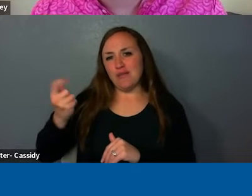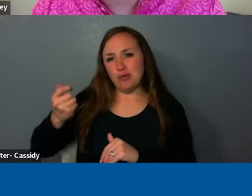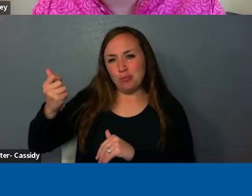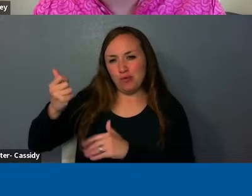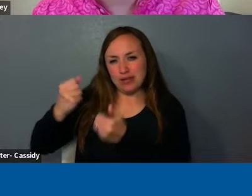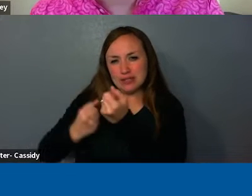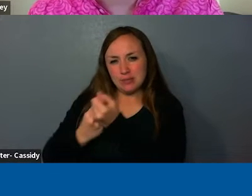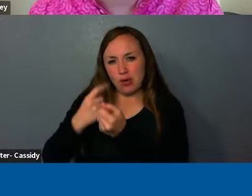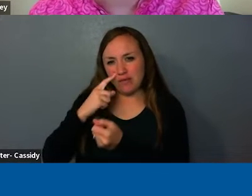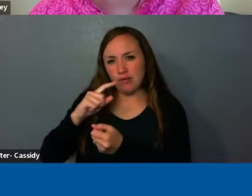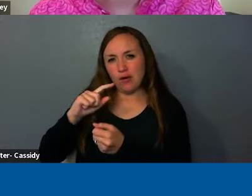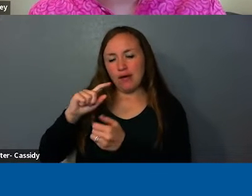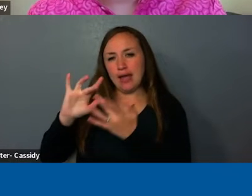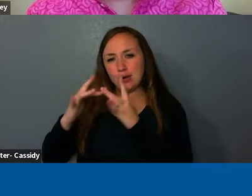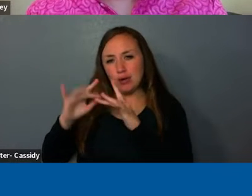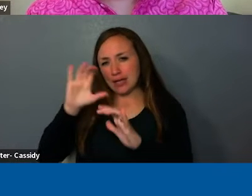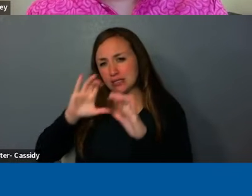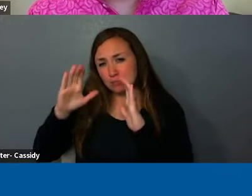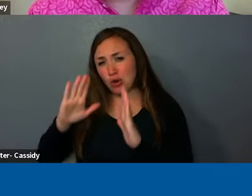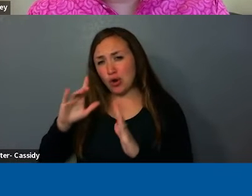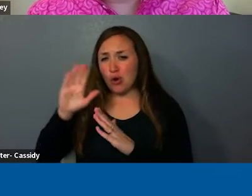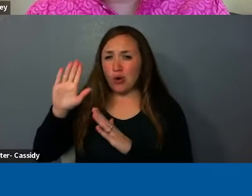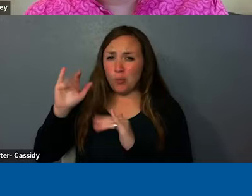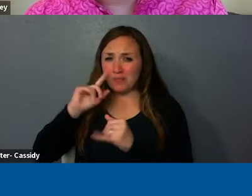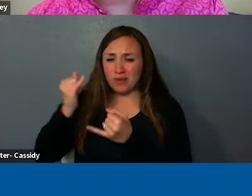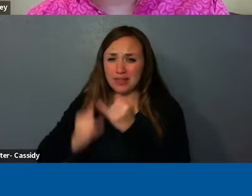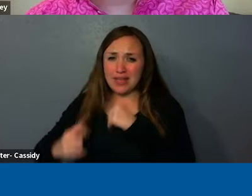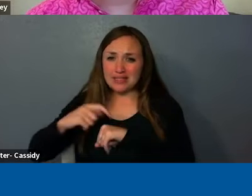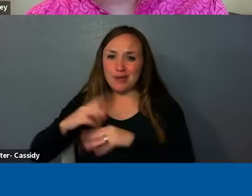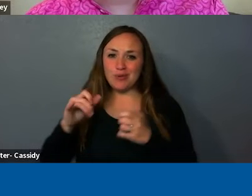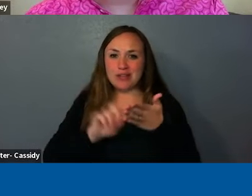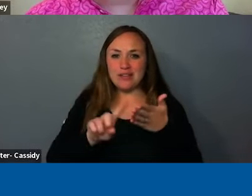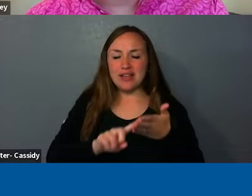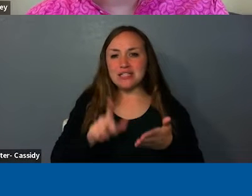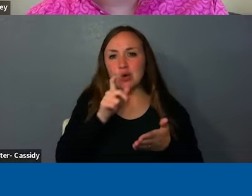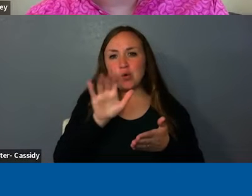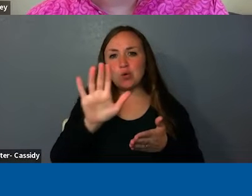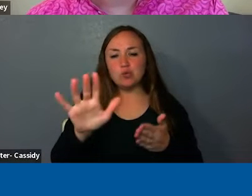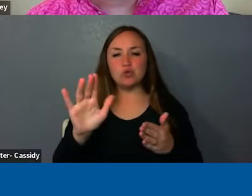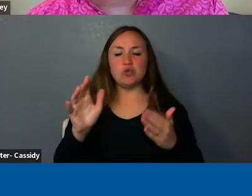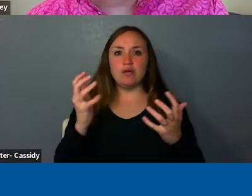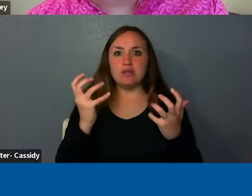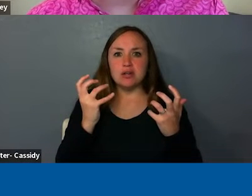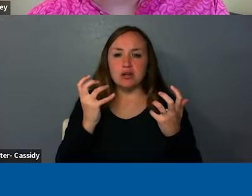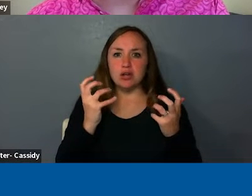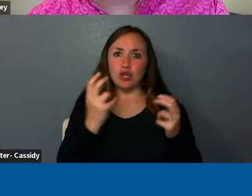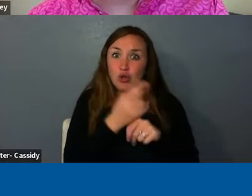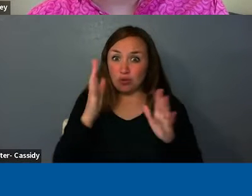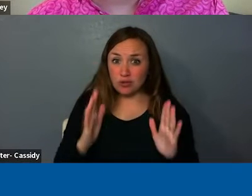hopefully for the last time, you really wanna investigate who your audience is to make sure that they, you know,